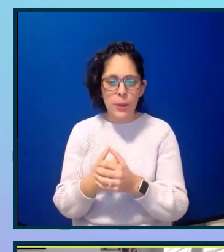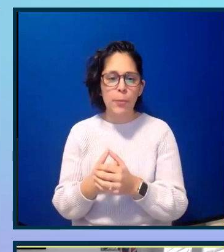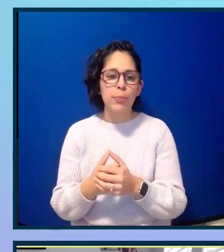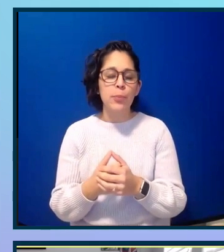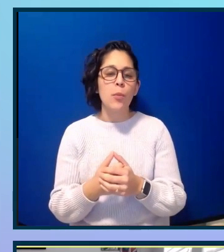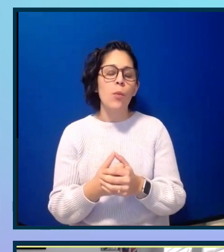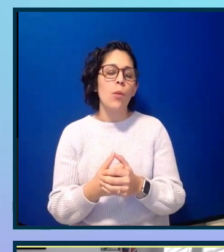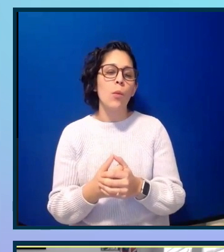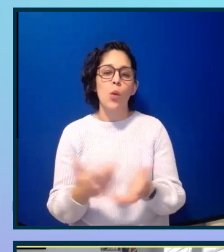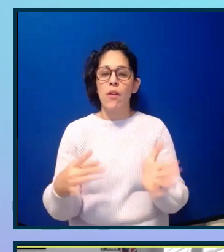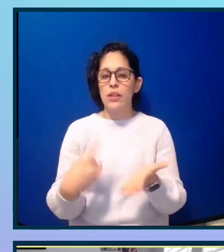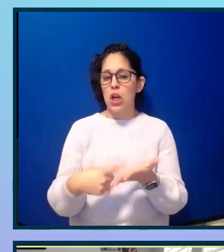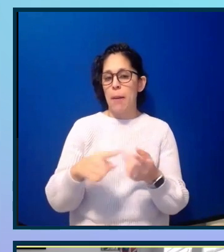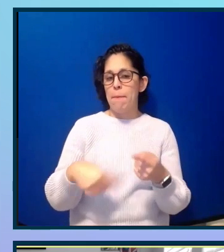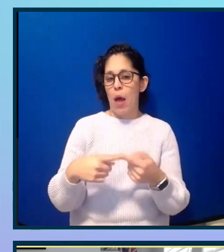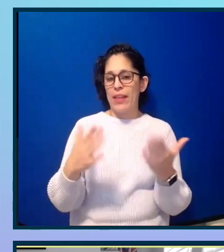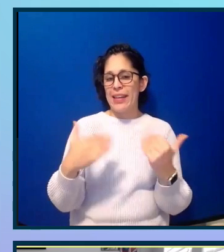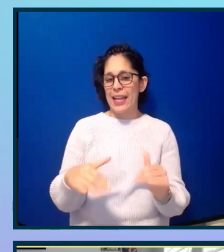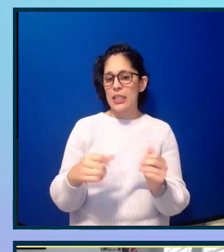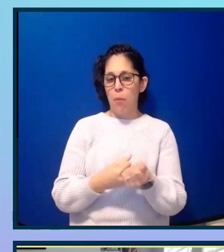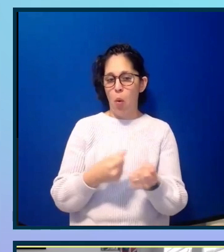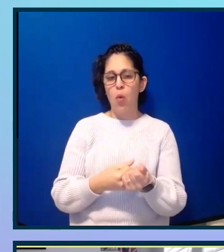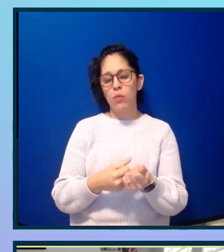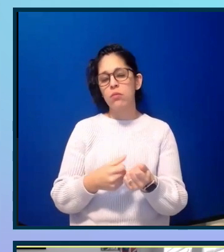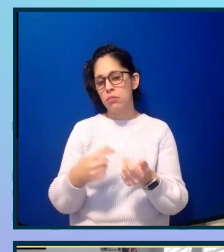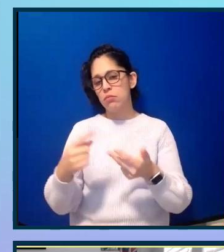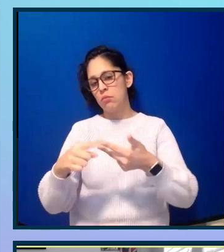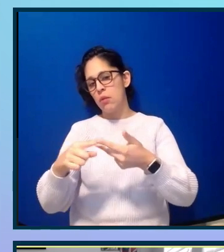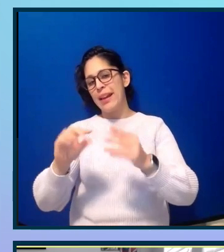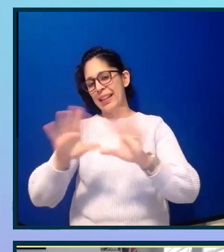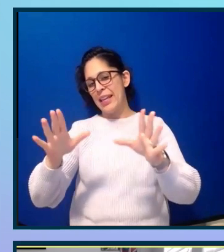We've already talked about the next support that's listed here, which is clear operation. We were talking about this